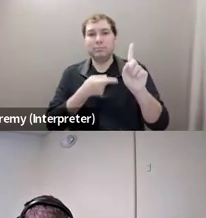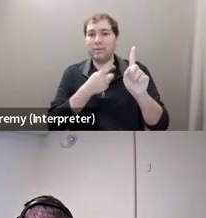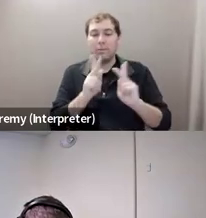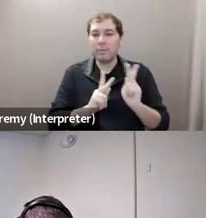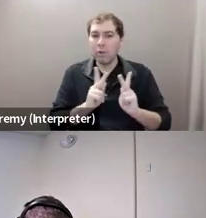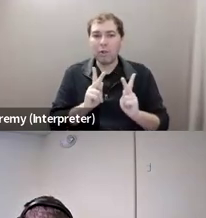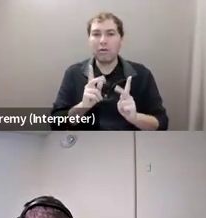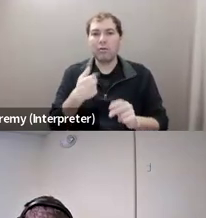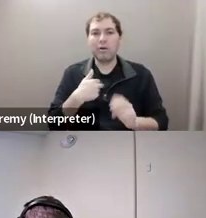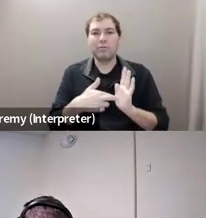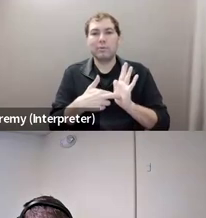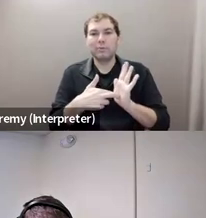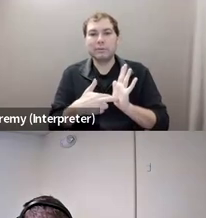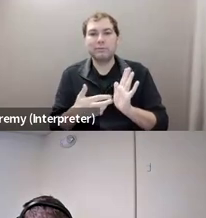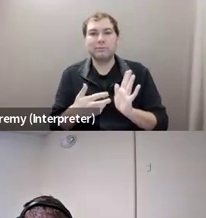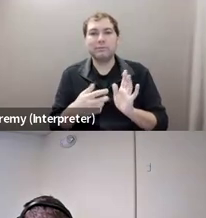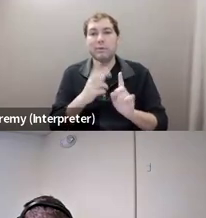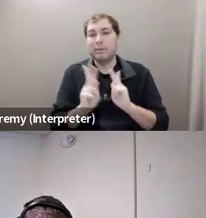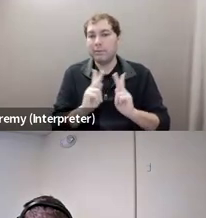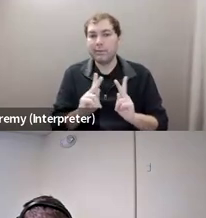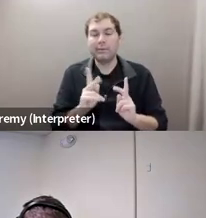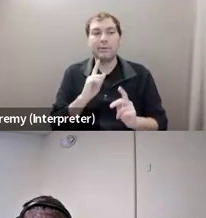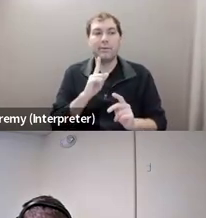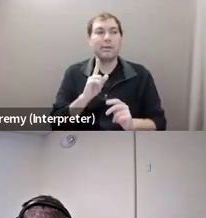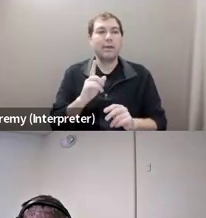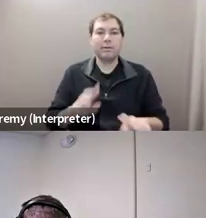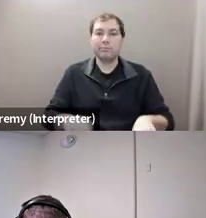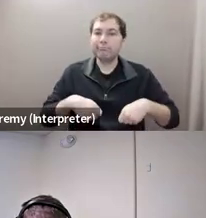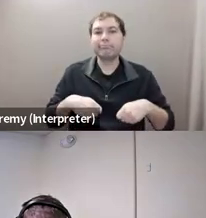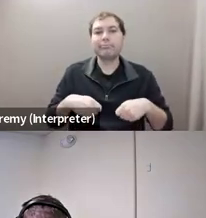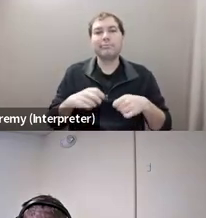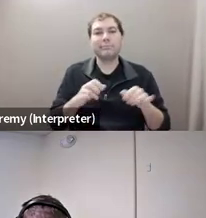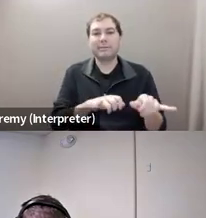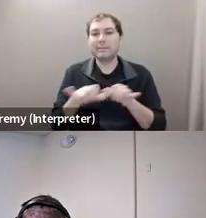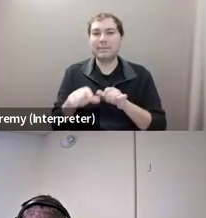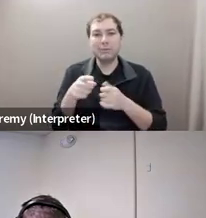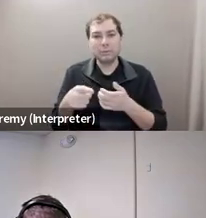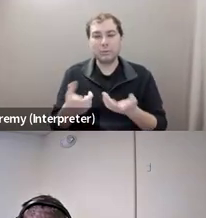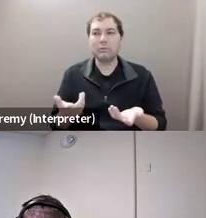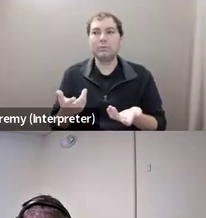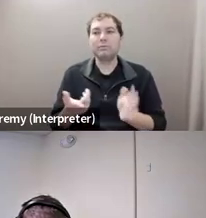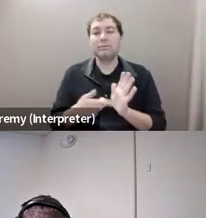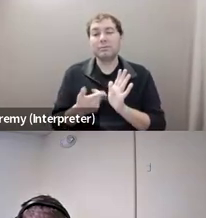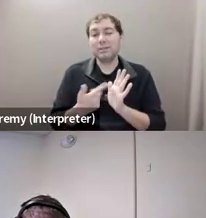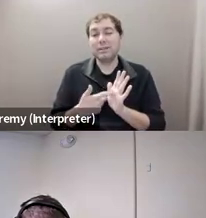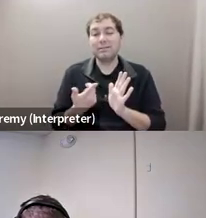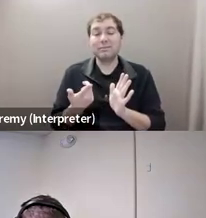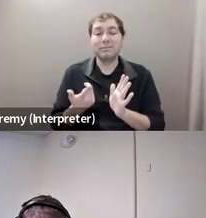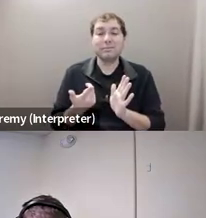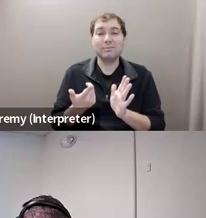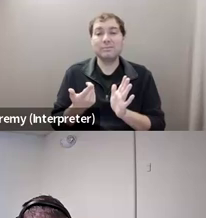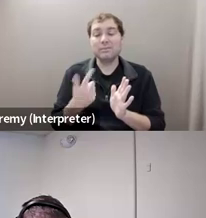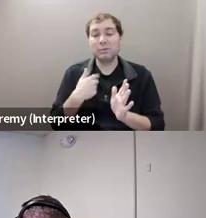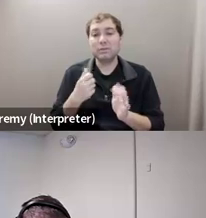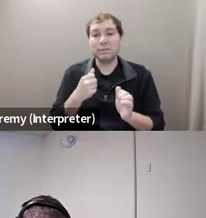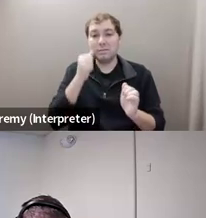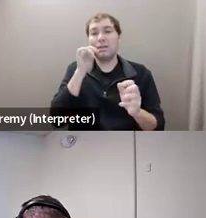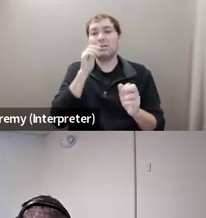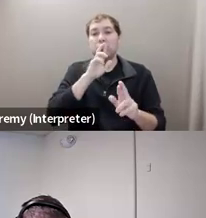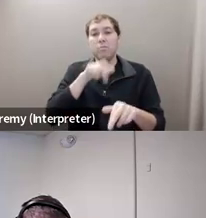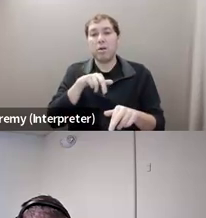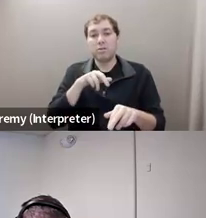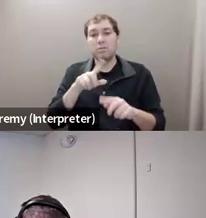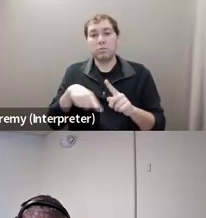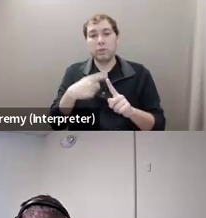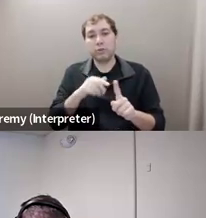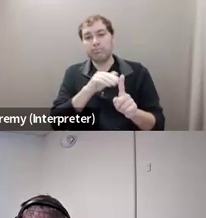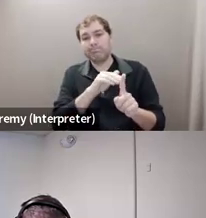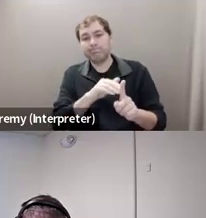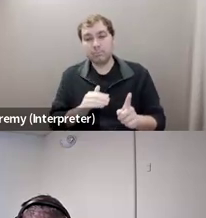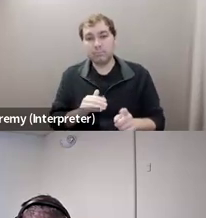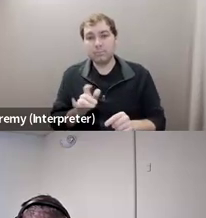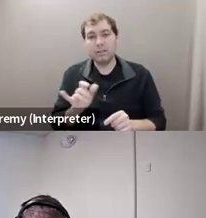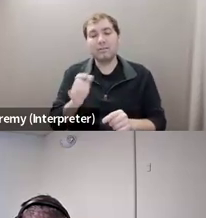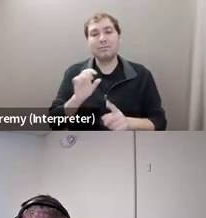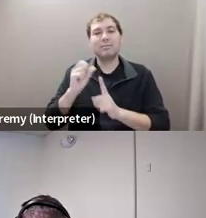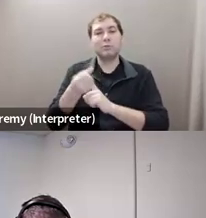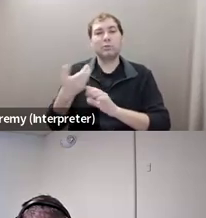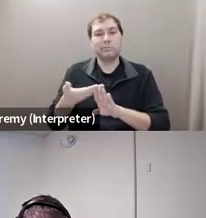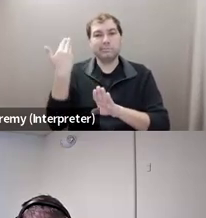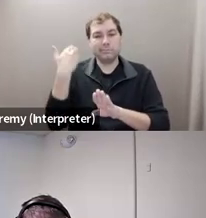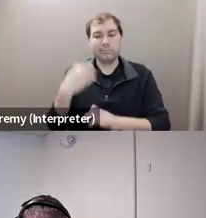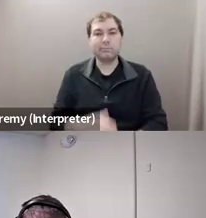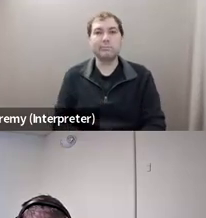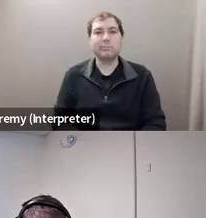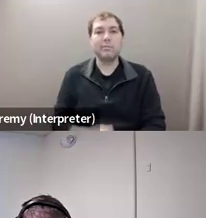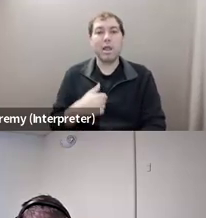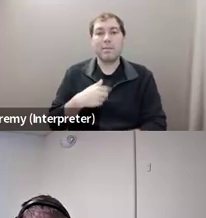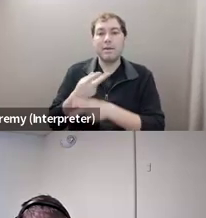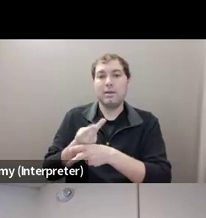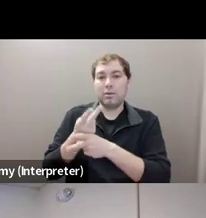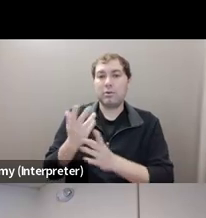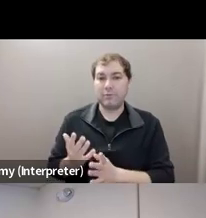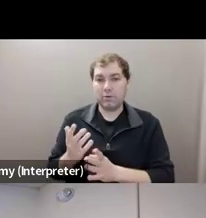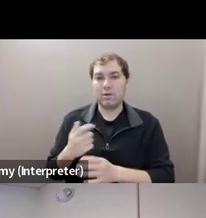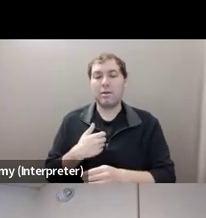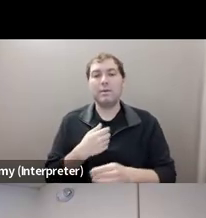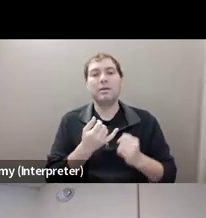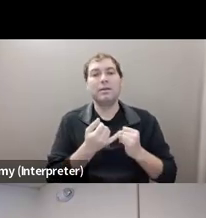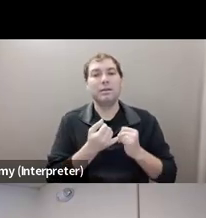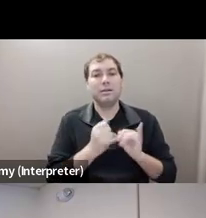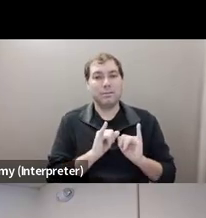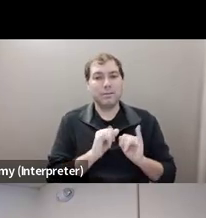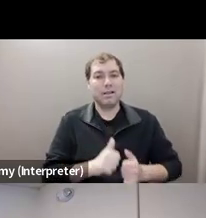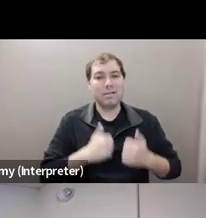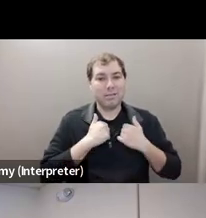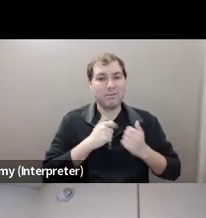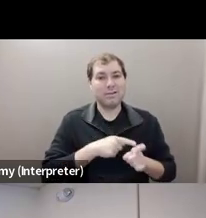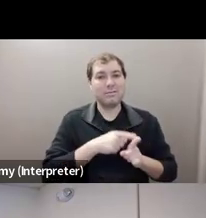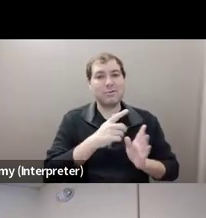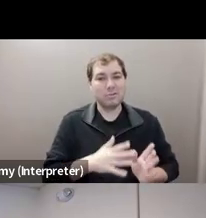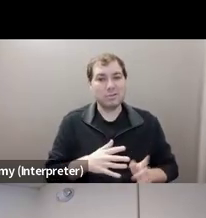Don Posh: Our representatives are just people. They put their pants on one leg at a time, and sometimes you get a surprising response like, I had a situation where I am a caregiver as well. I'm an independent living specialist, and I am a caregiver. My dad lives with me.